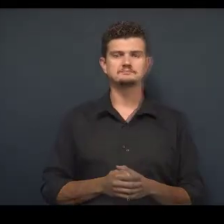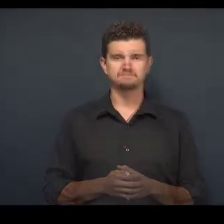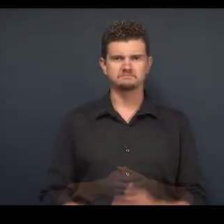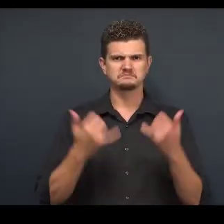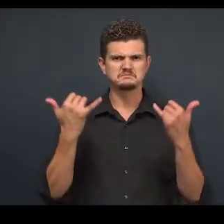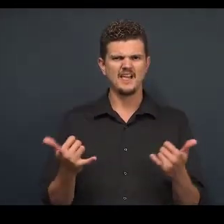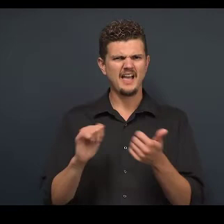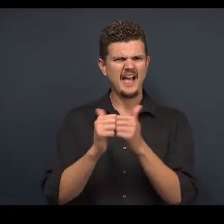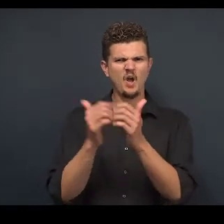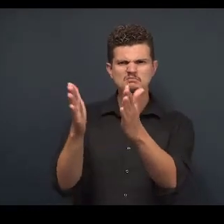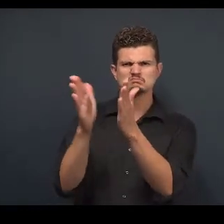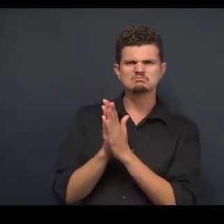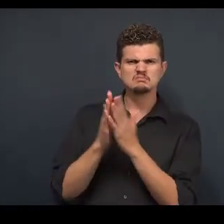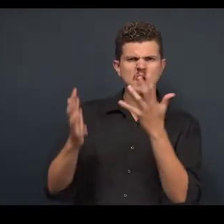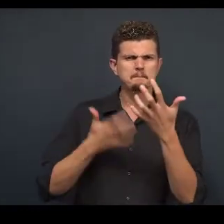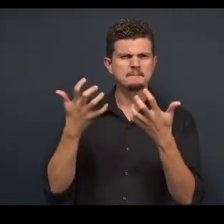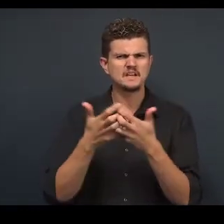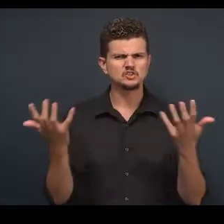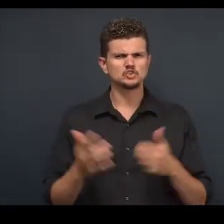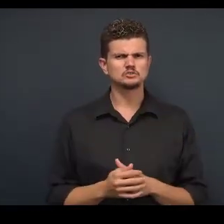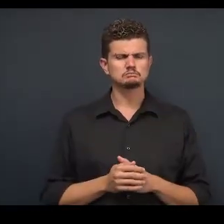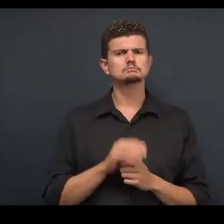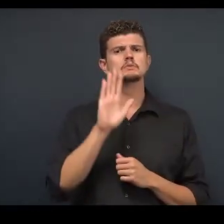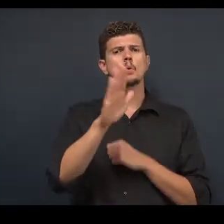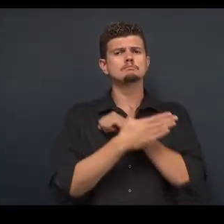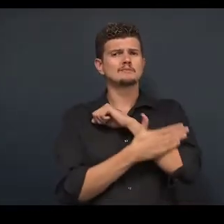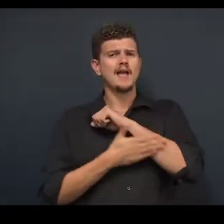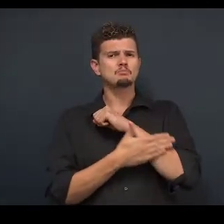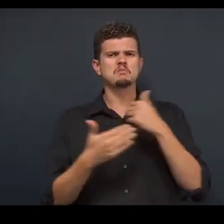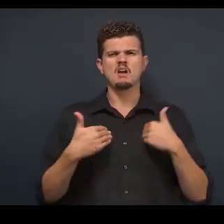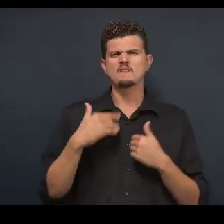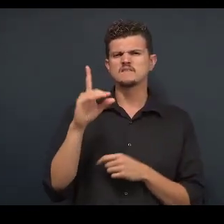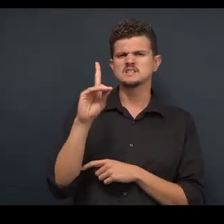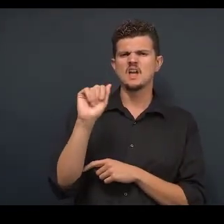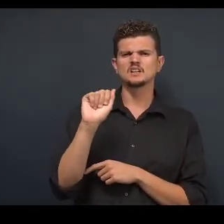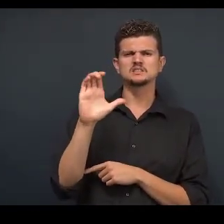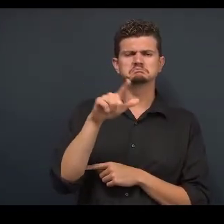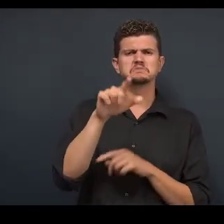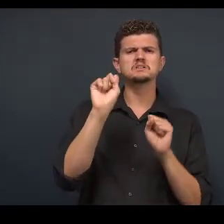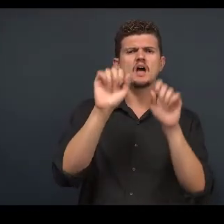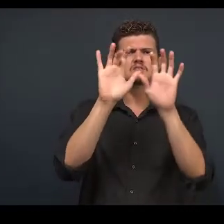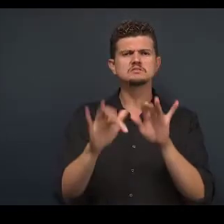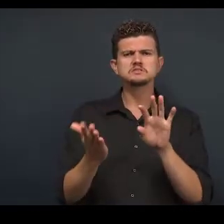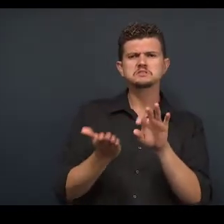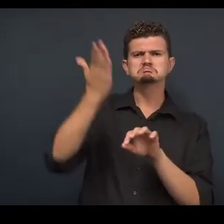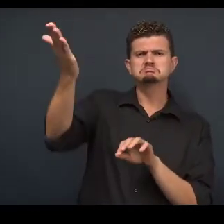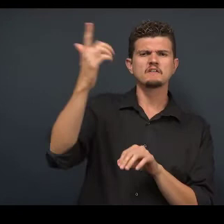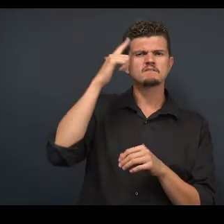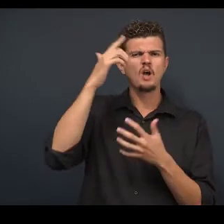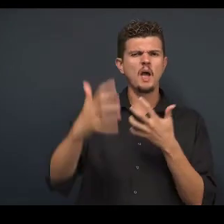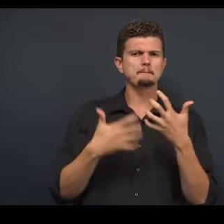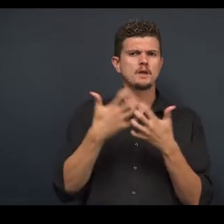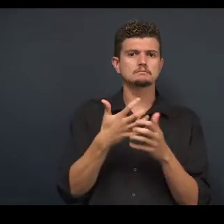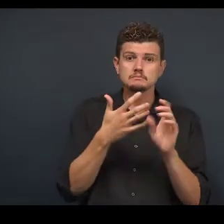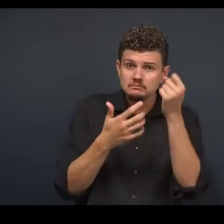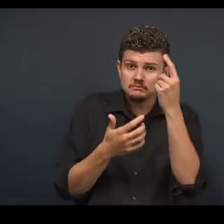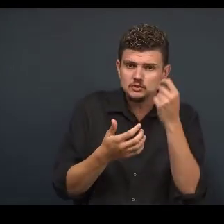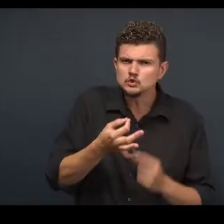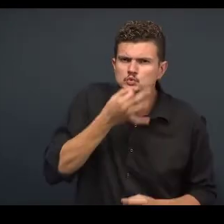How to request accommodations Submit your request for accommodations to the Disability Access Coordinator in your